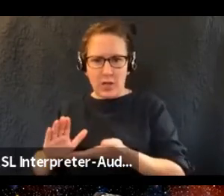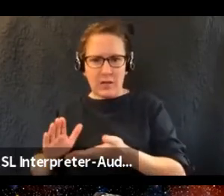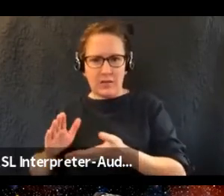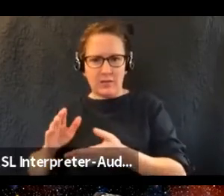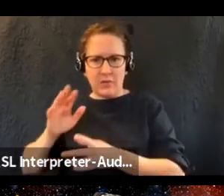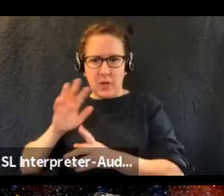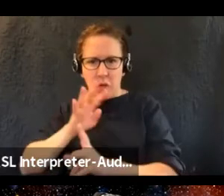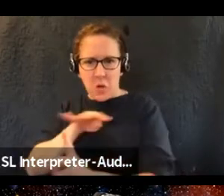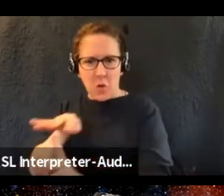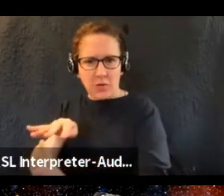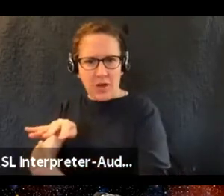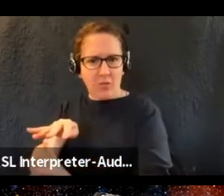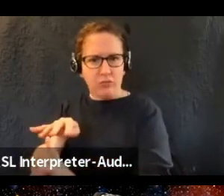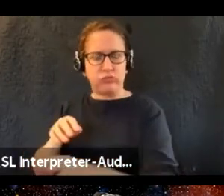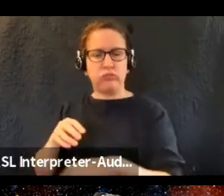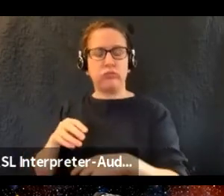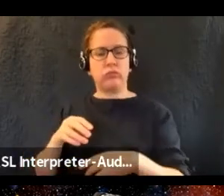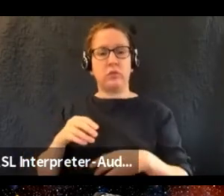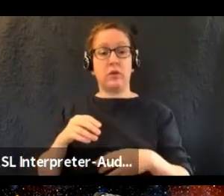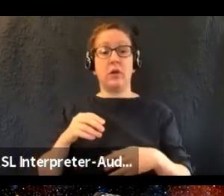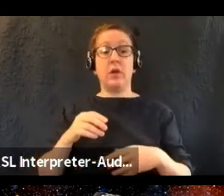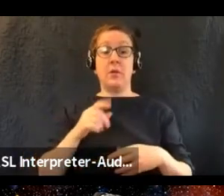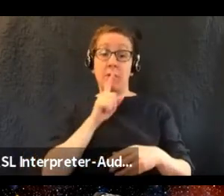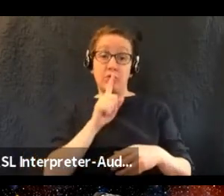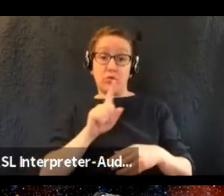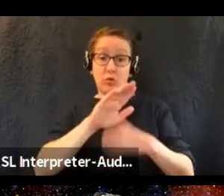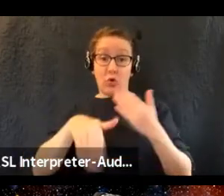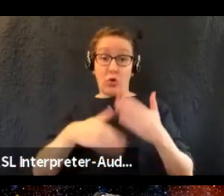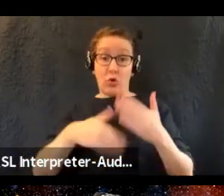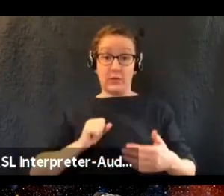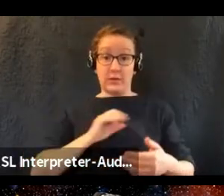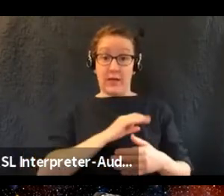So making sure that all your staff members including your front desk staff are prepared